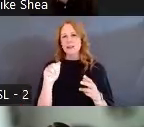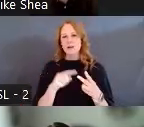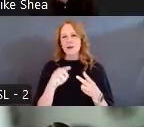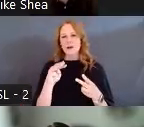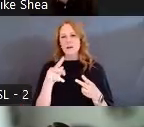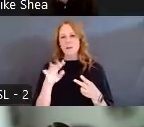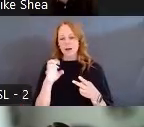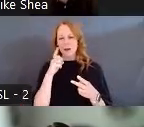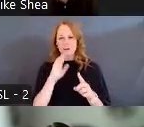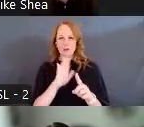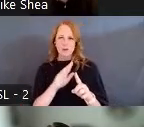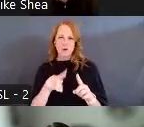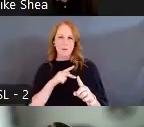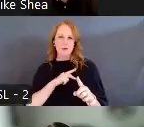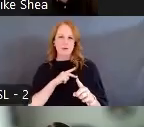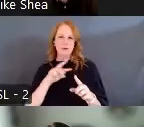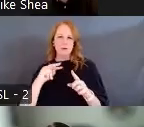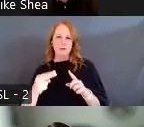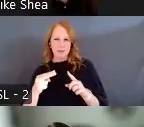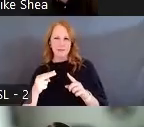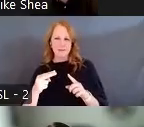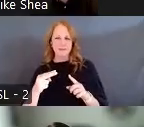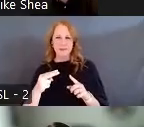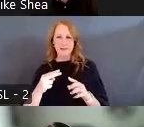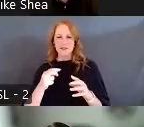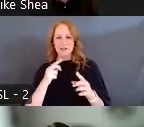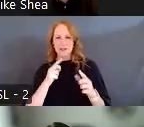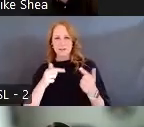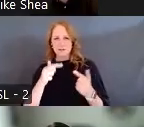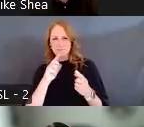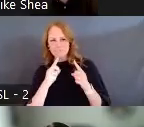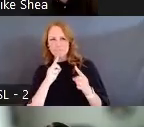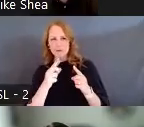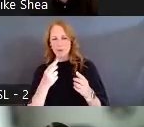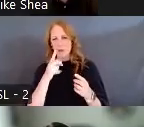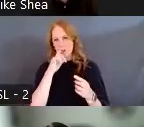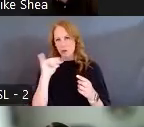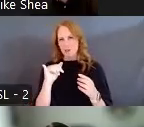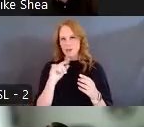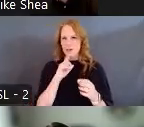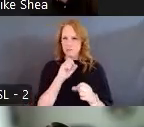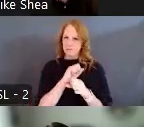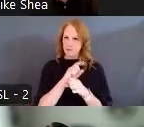um, more of a dialogue of kind of what things look like in practice. Uh, that's really valuable. So,